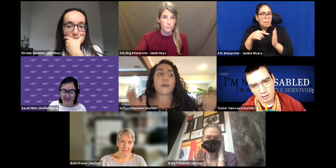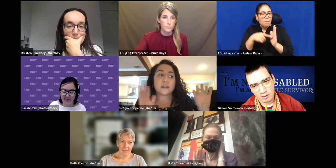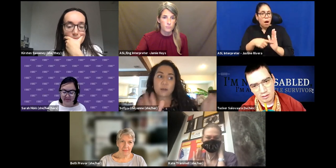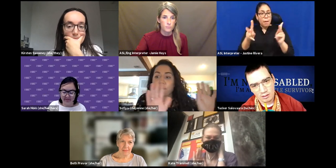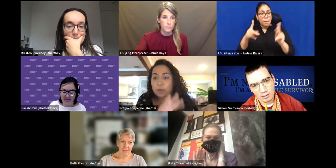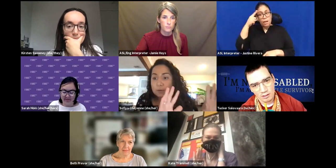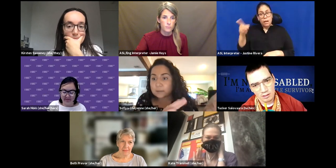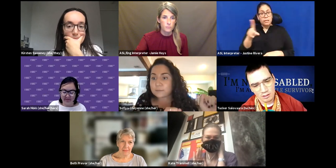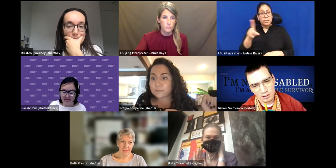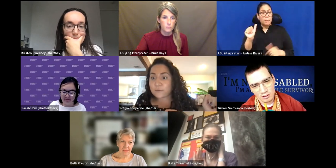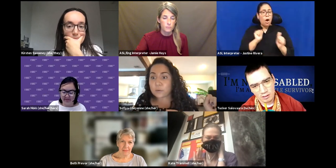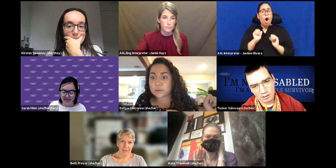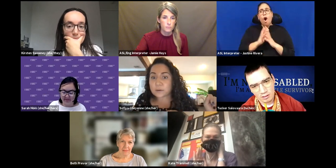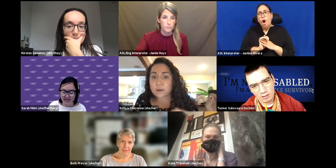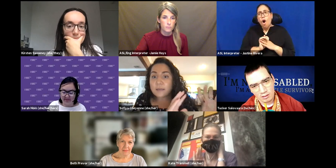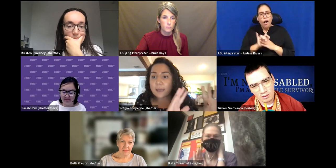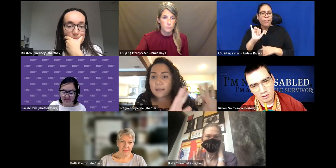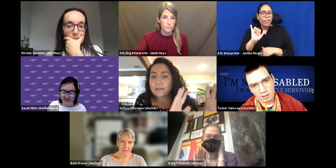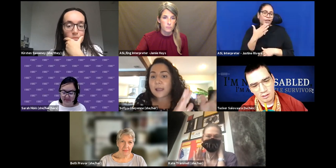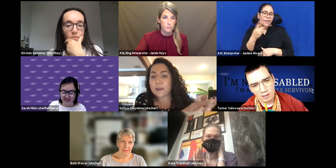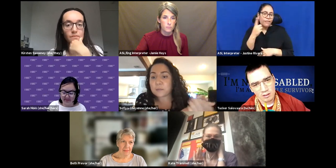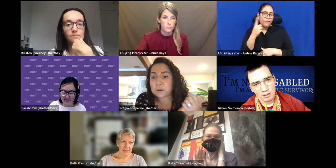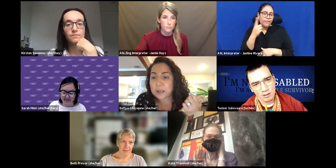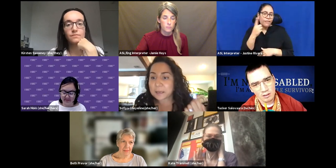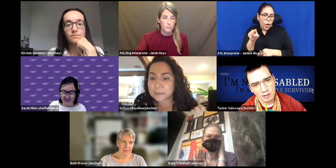that's good for those folks," or, "Now that community has